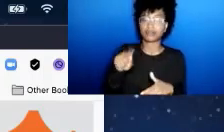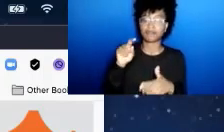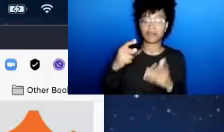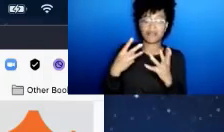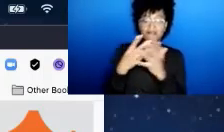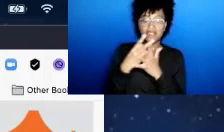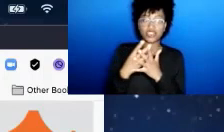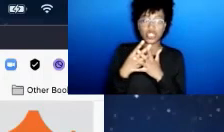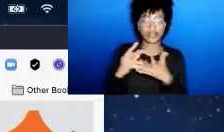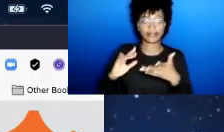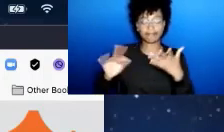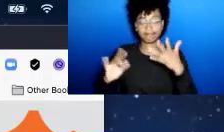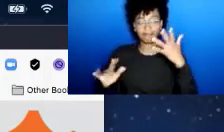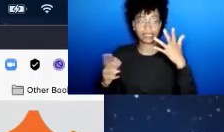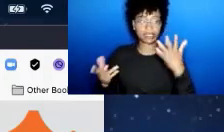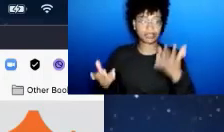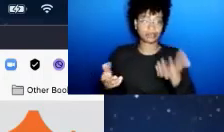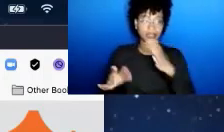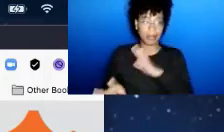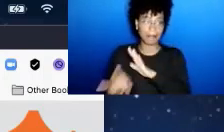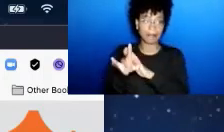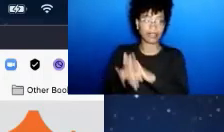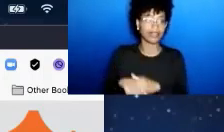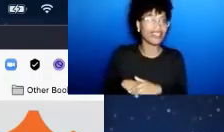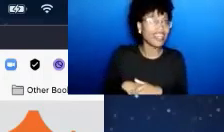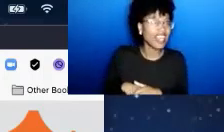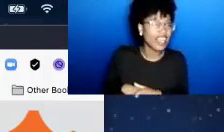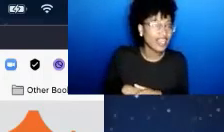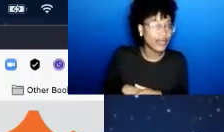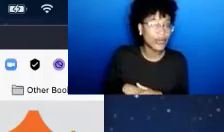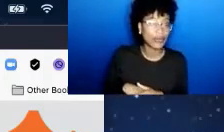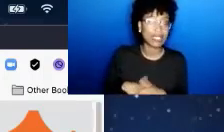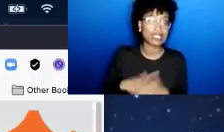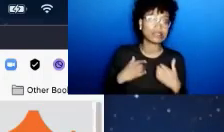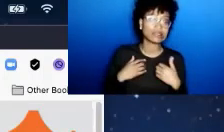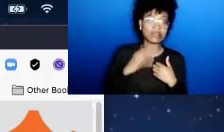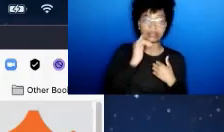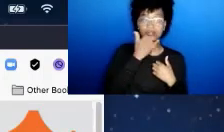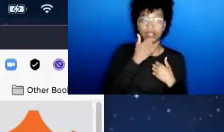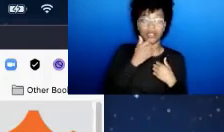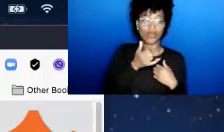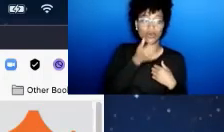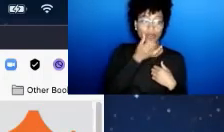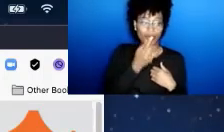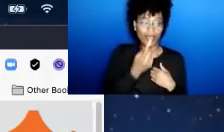and 06:32:52 sometimes this was not fully attended,